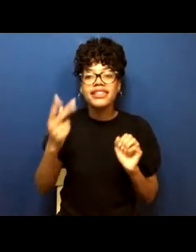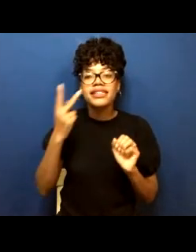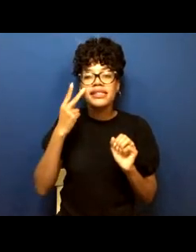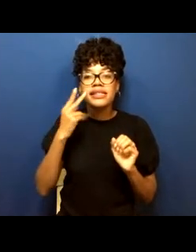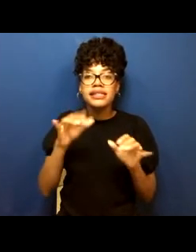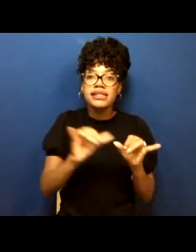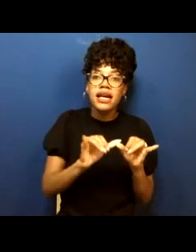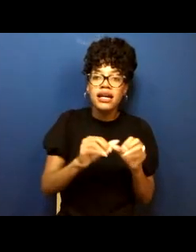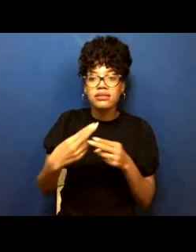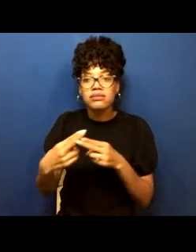Next slide.